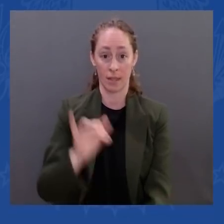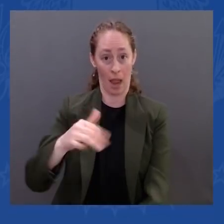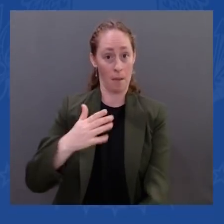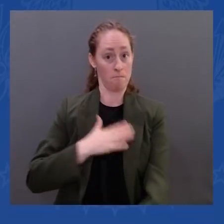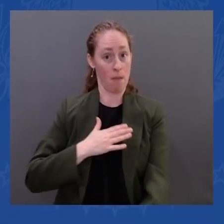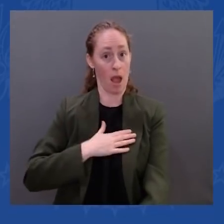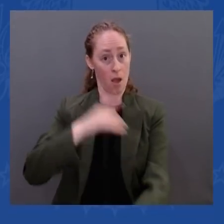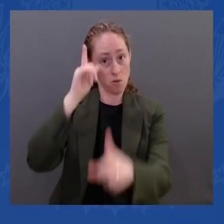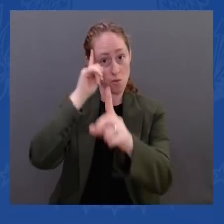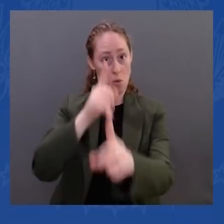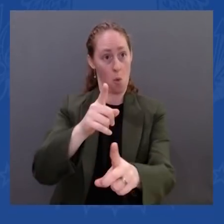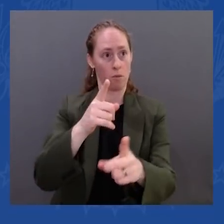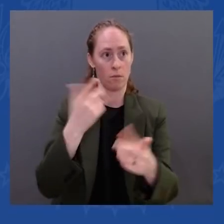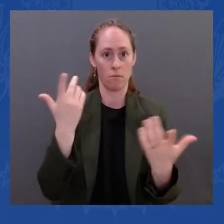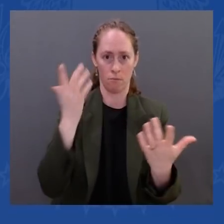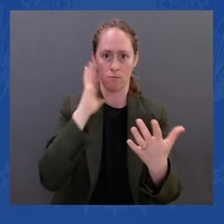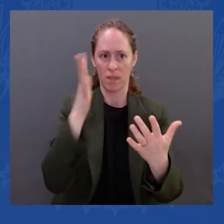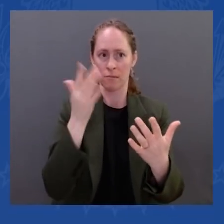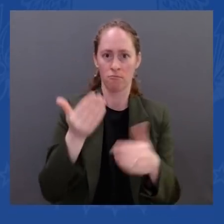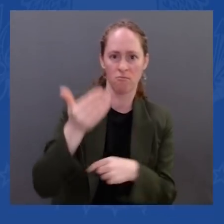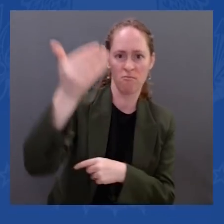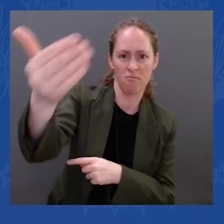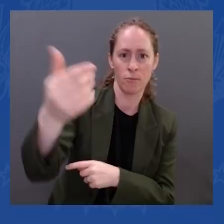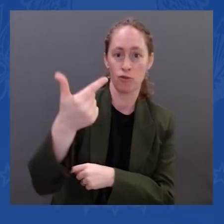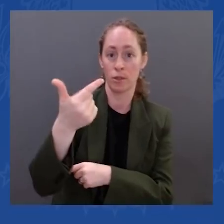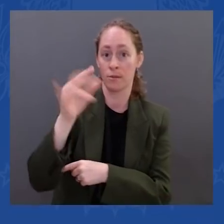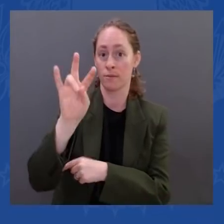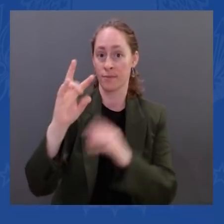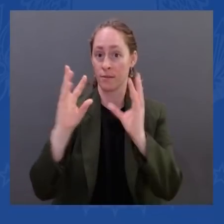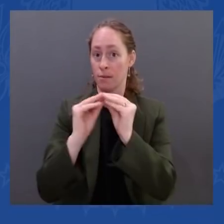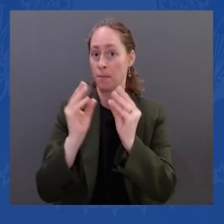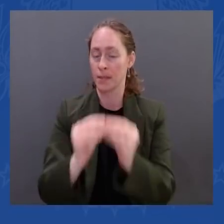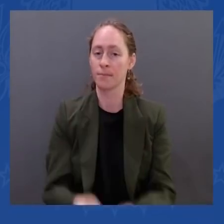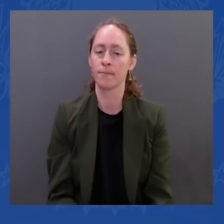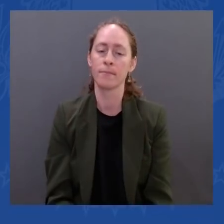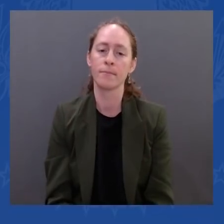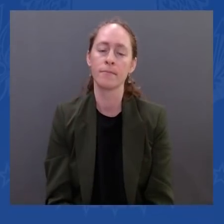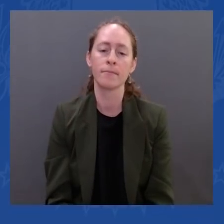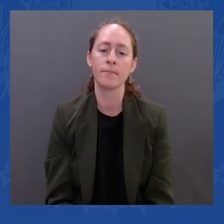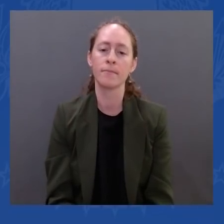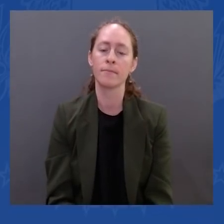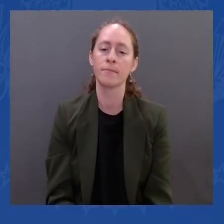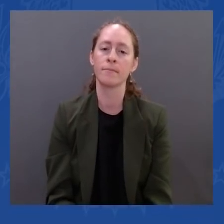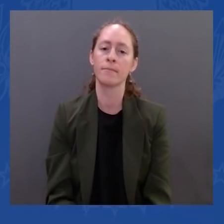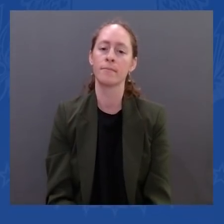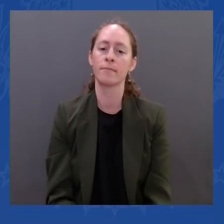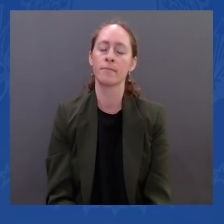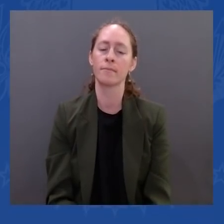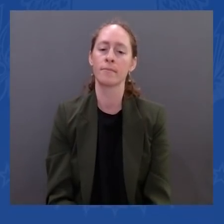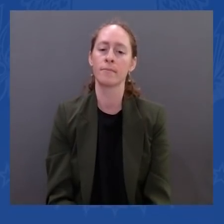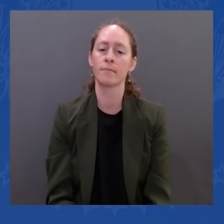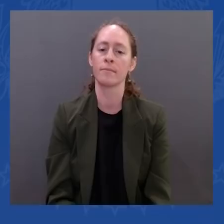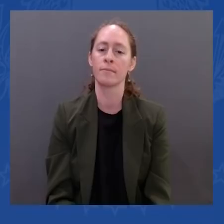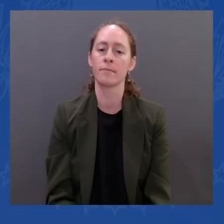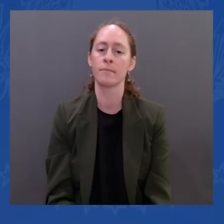And we reaffirmed that next year's G7 Summit will be held in Hiroshima